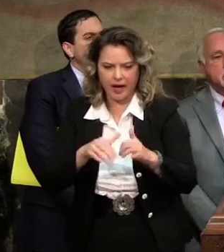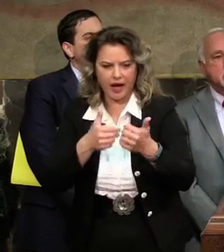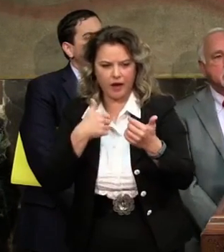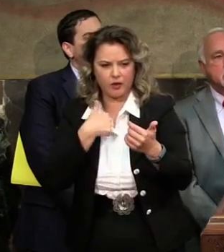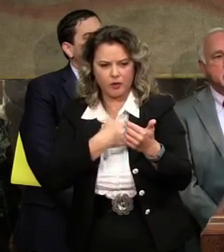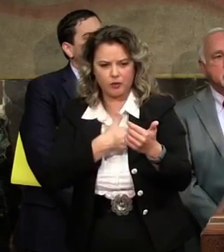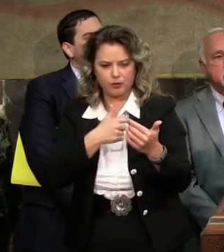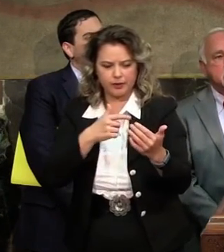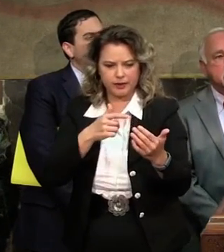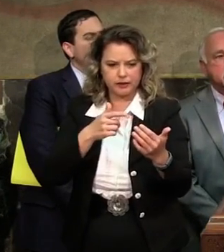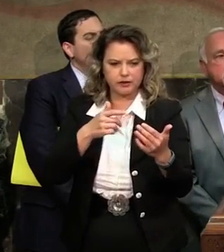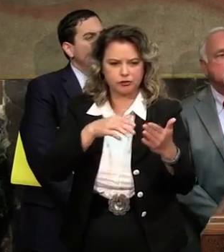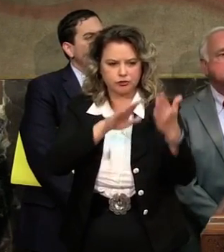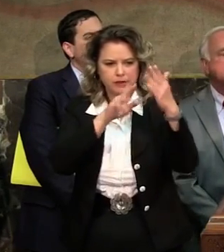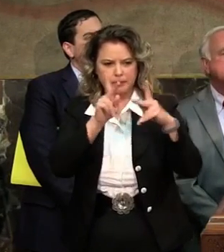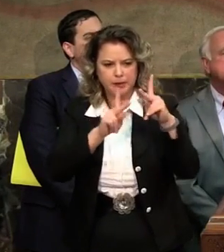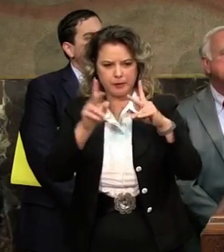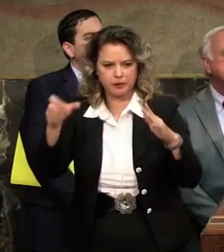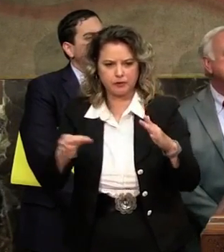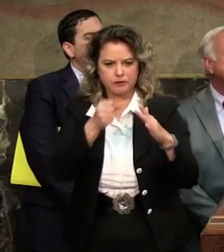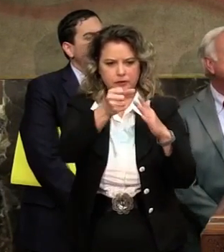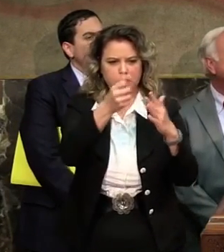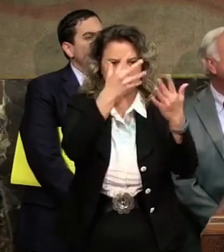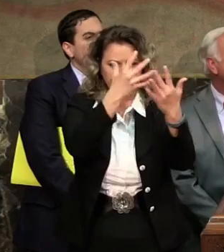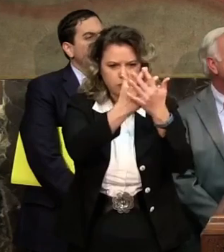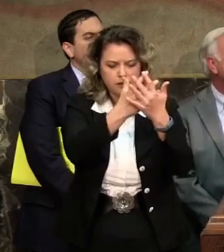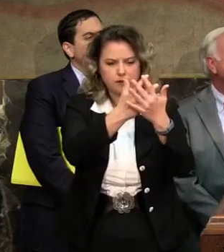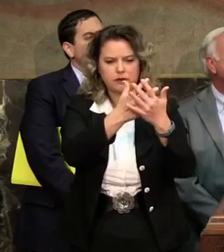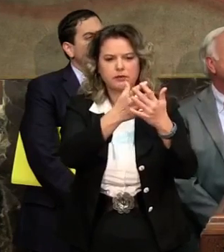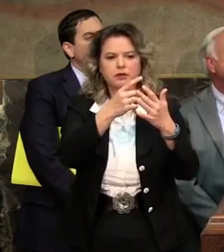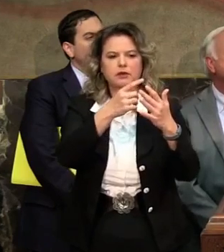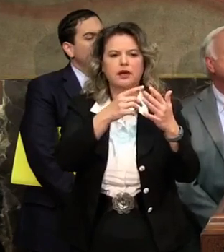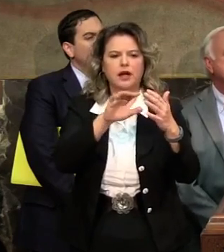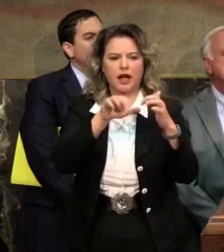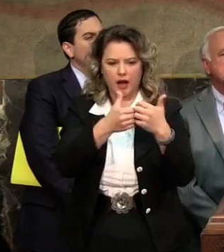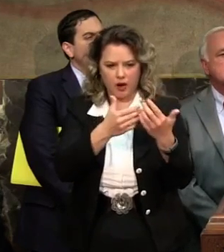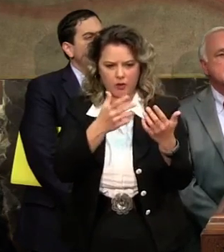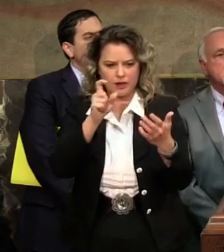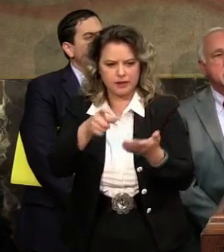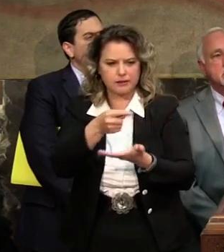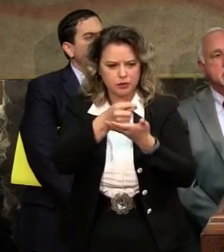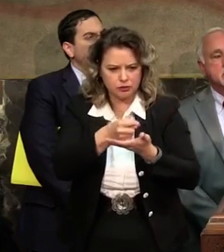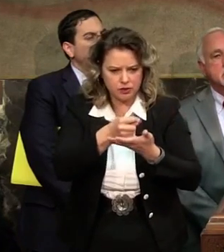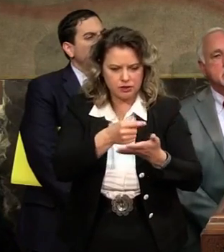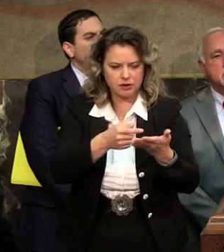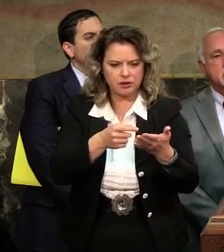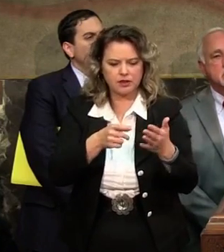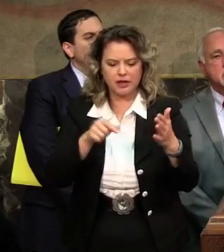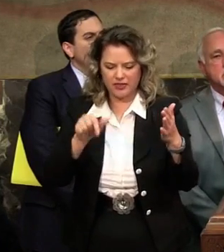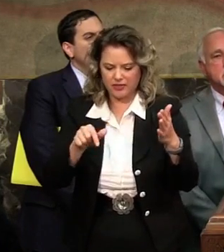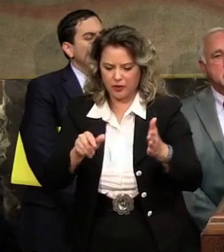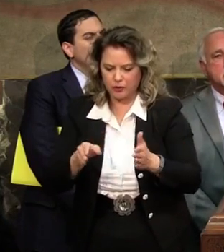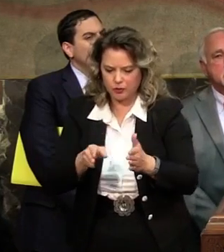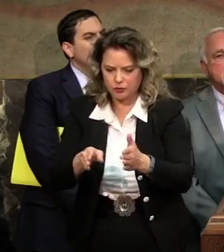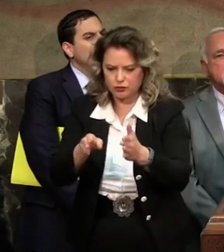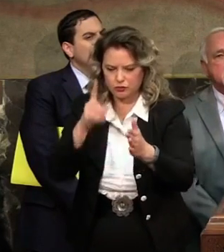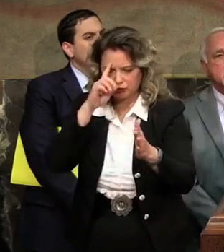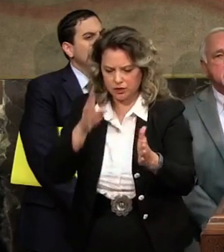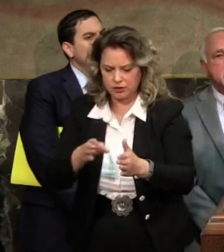incarcerated who are needed to be treated will ultimately have as great of an impact if not a greater impact in